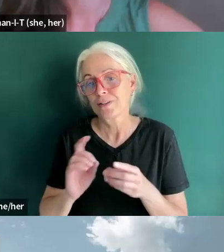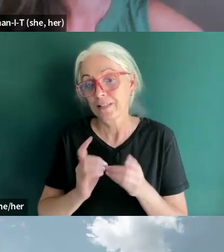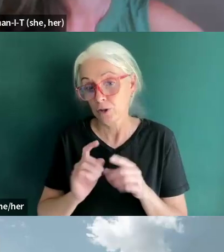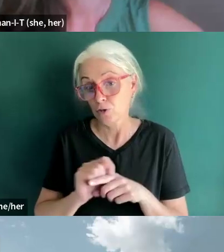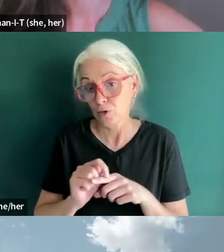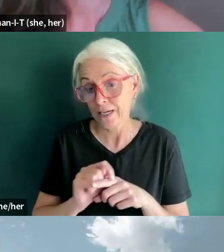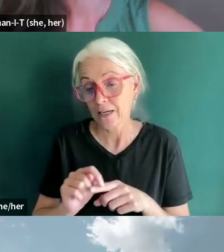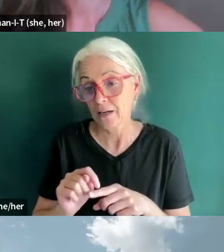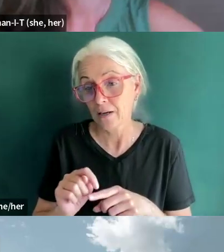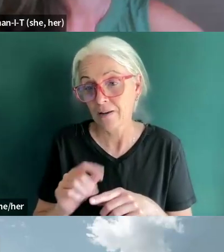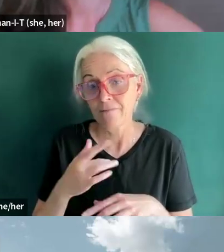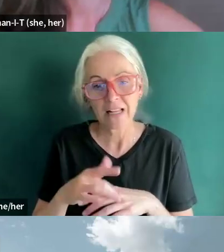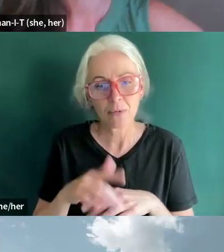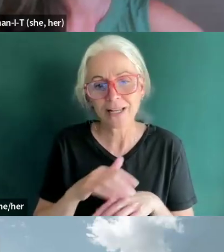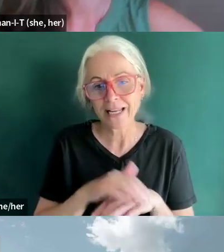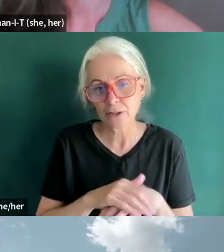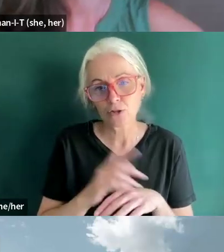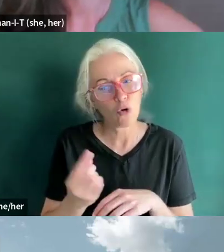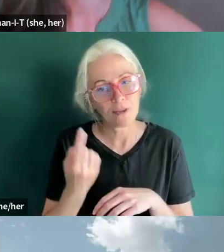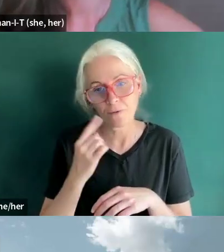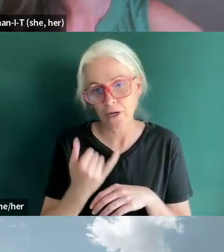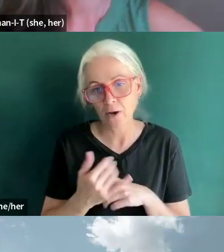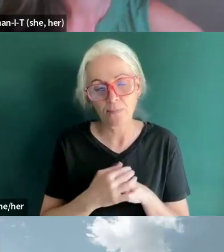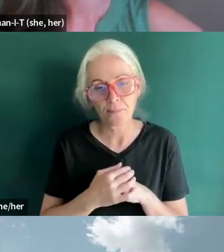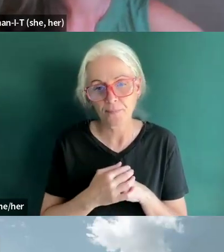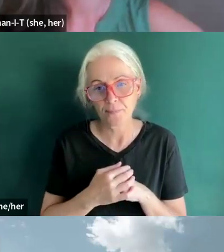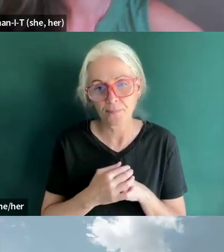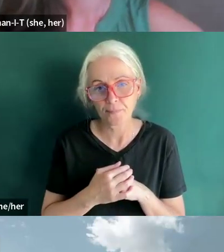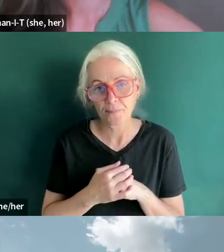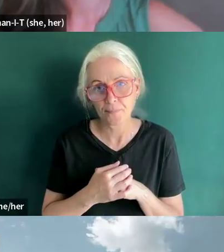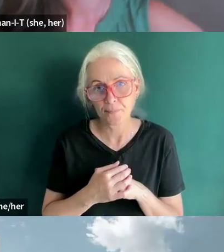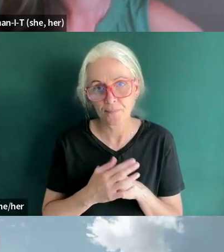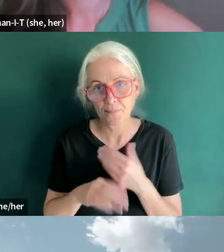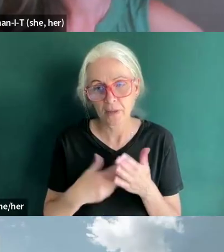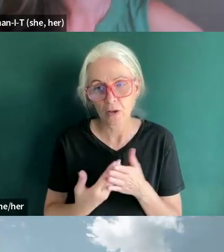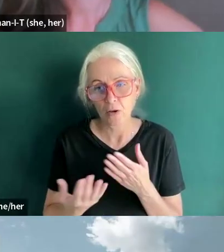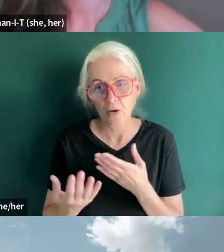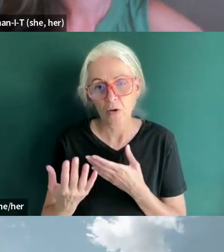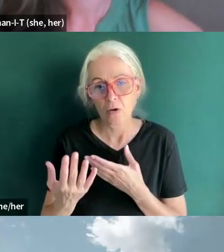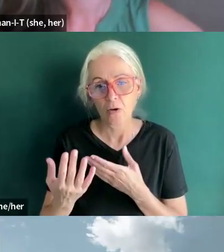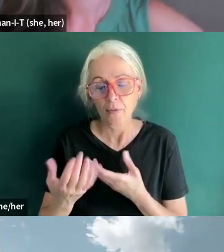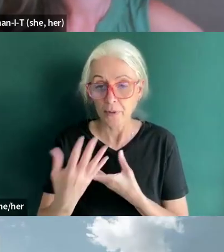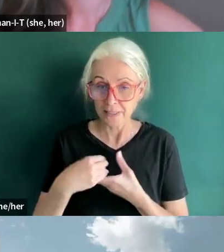these are available in English only for now, but all the participant, participating agencies will